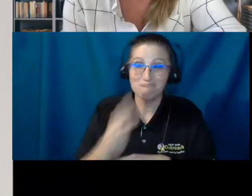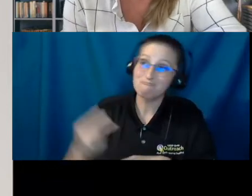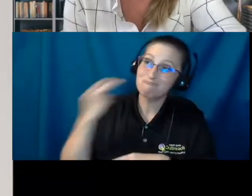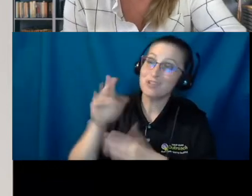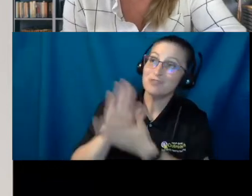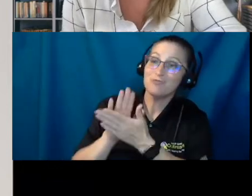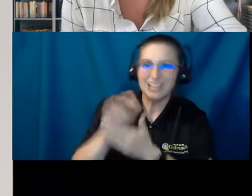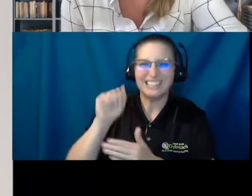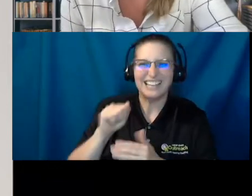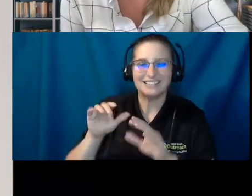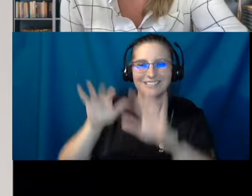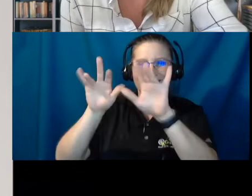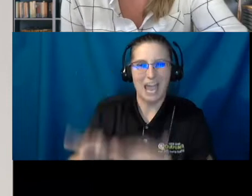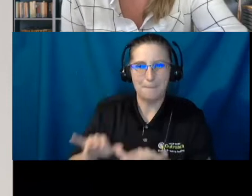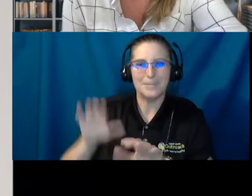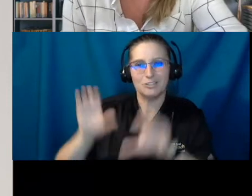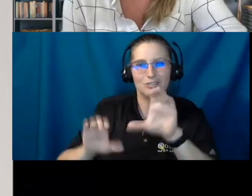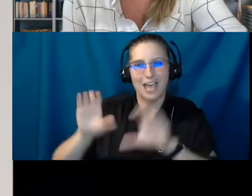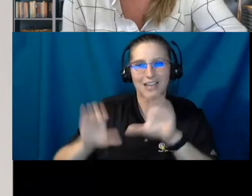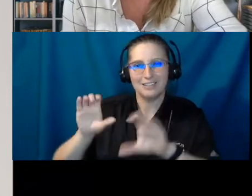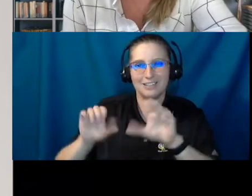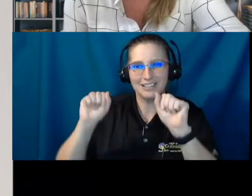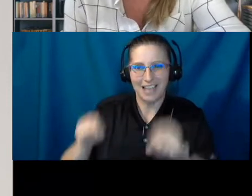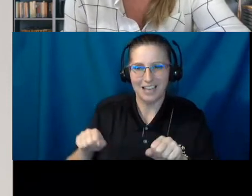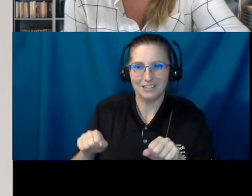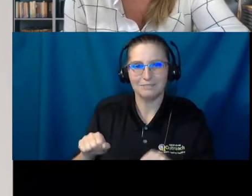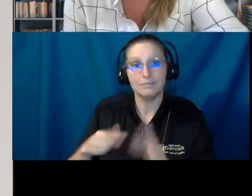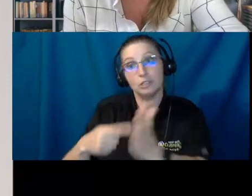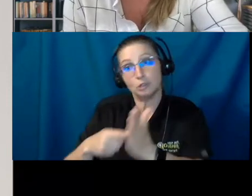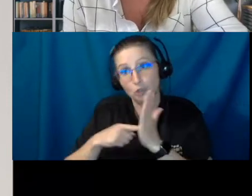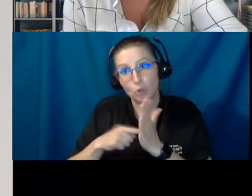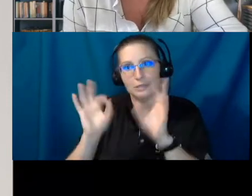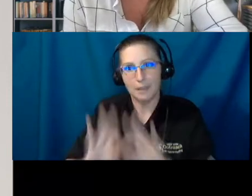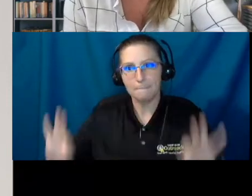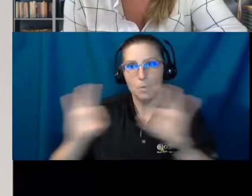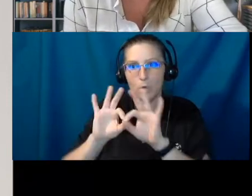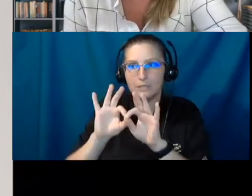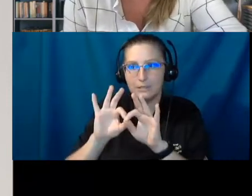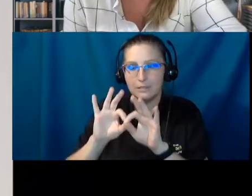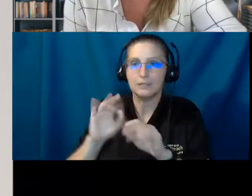box, just to show that you know how important it is to have friends growing up and in school.